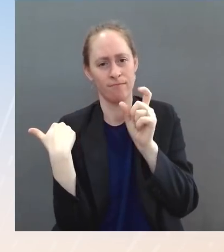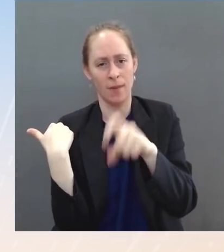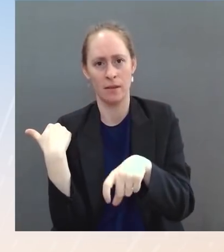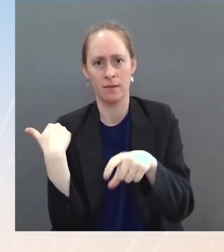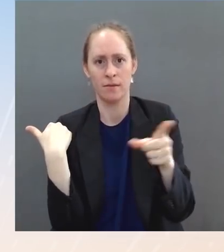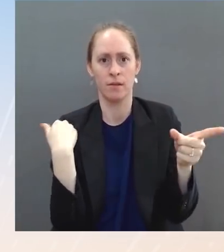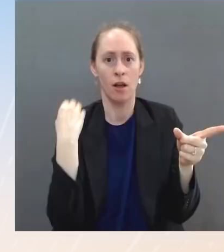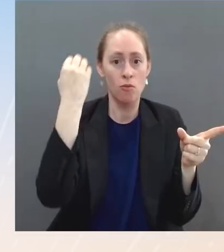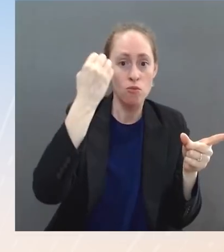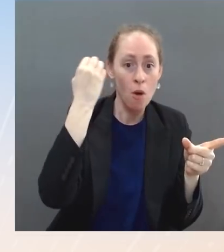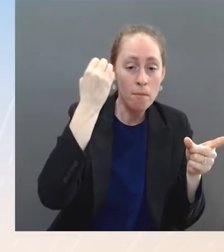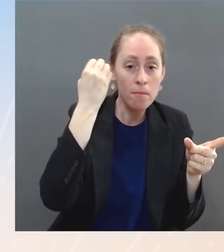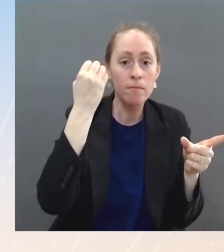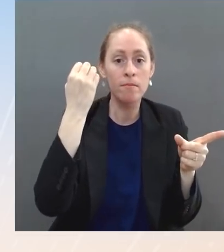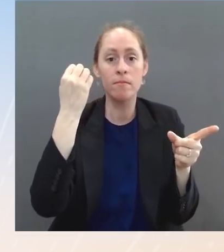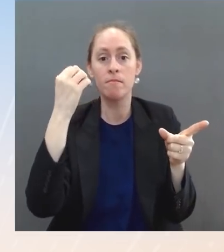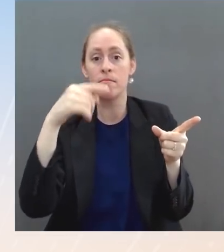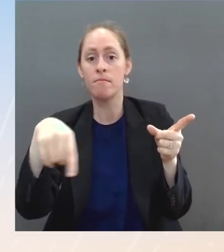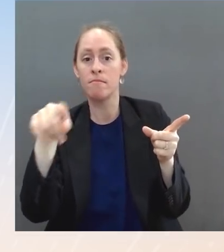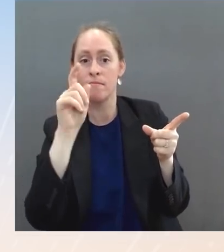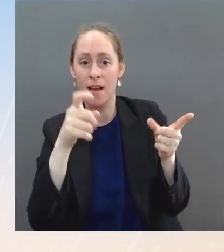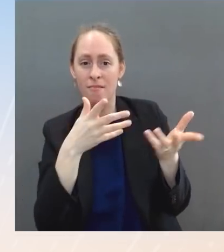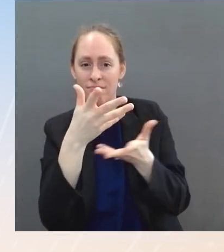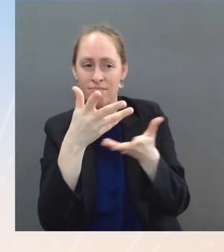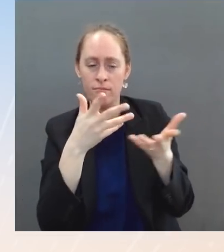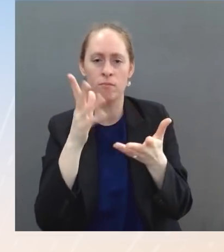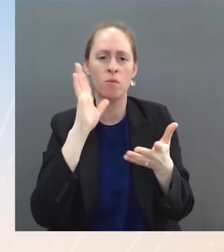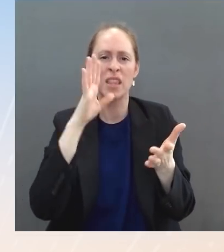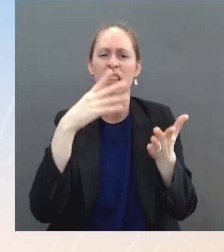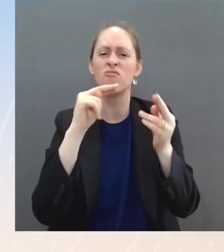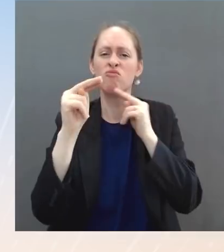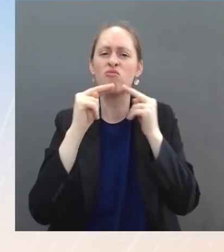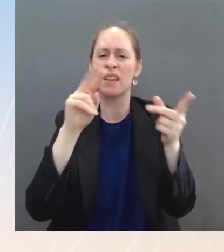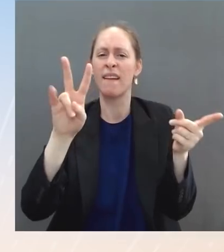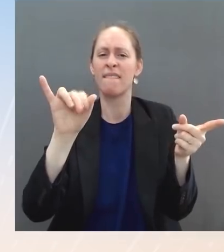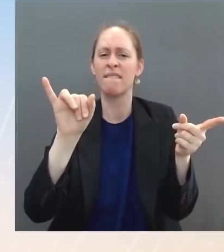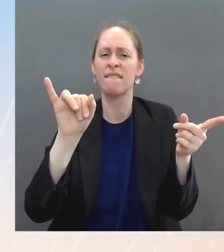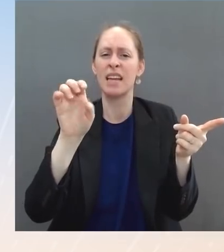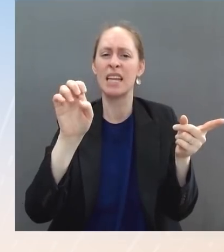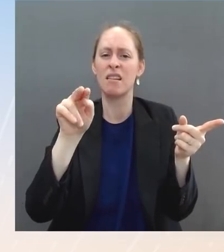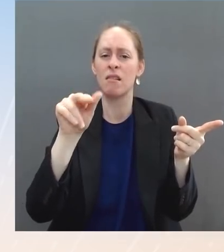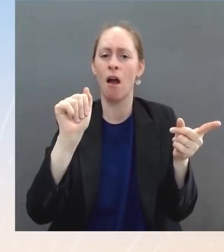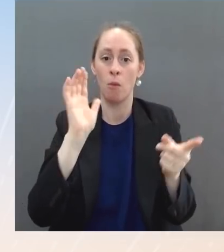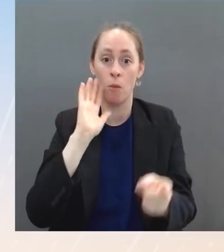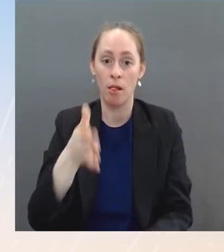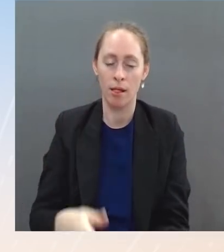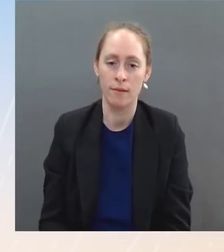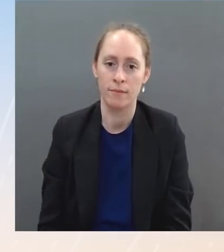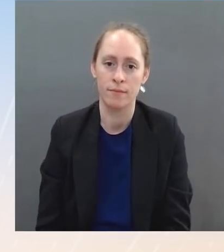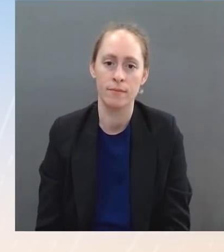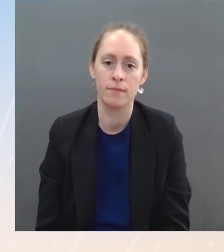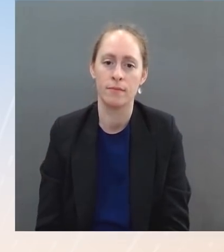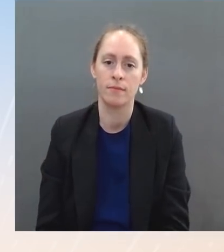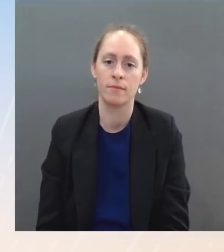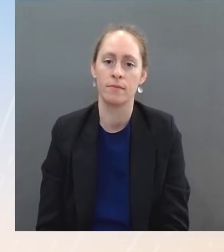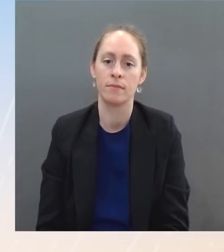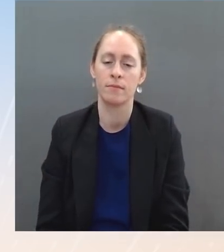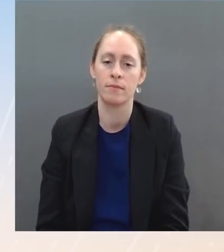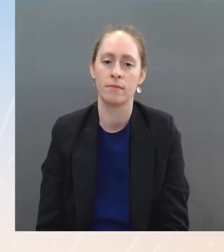The President will reenter the deal if it's in our national security interests. And both ourselves and our allies are prepared to conclude a strong agreement